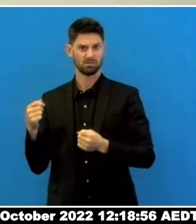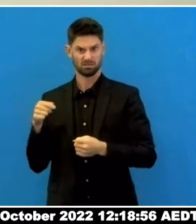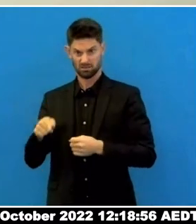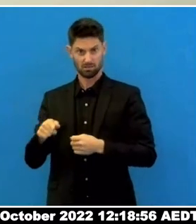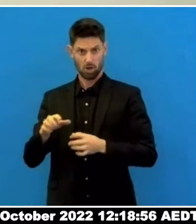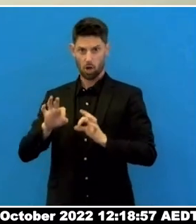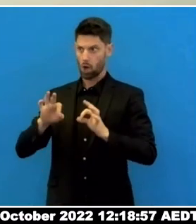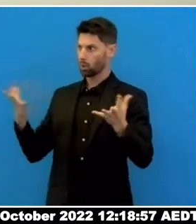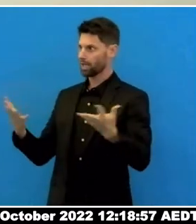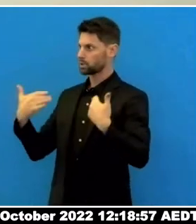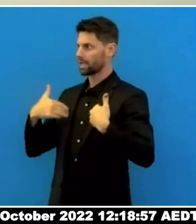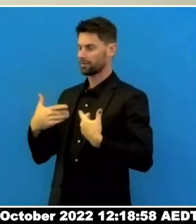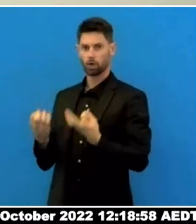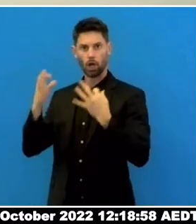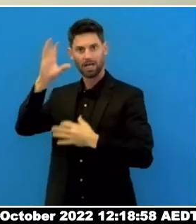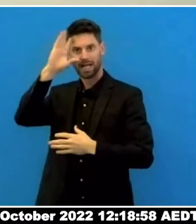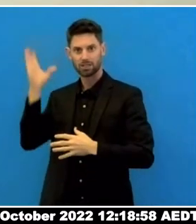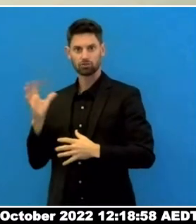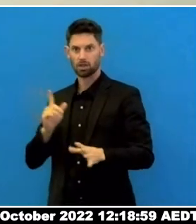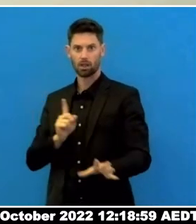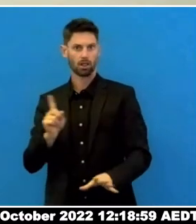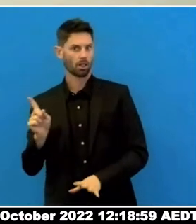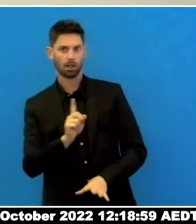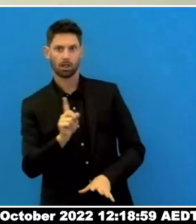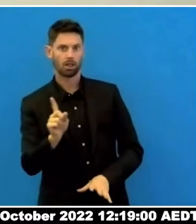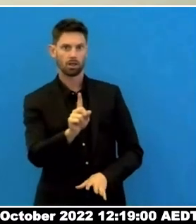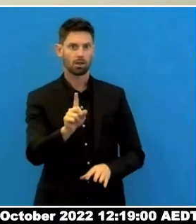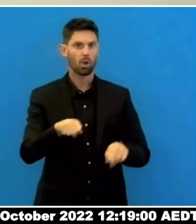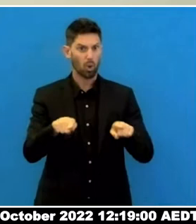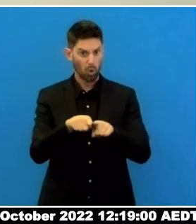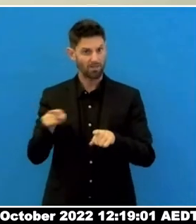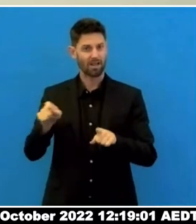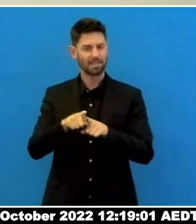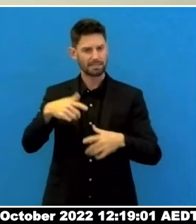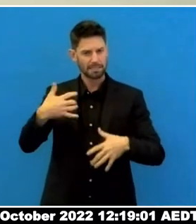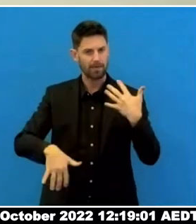and also usually extreme hardship over many years that is cumulative.